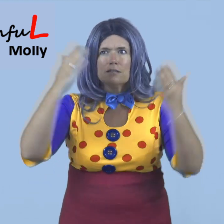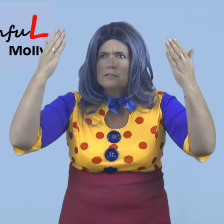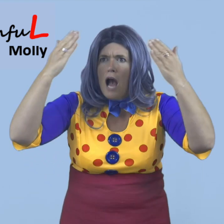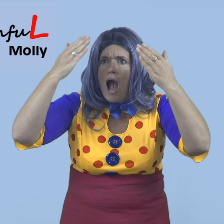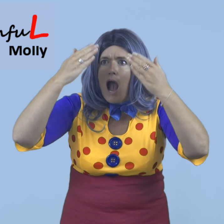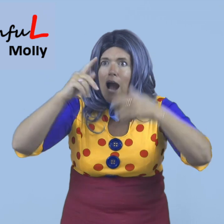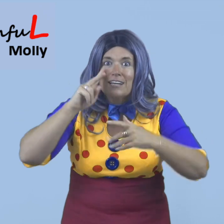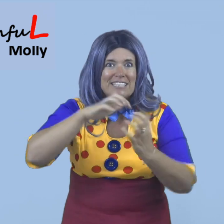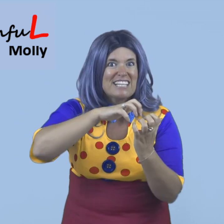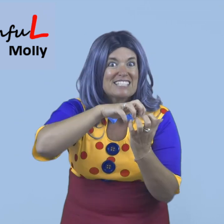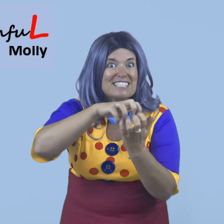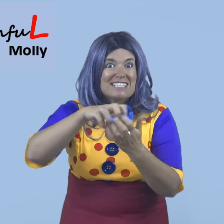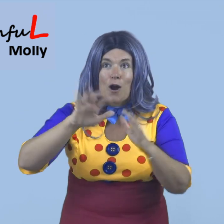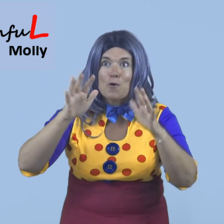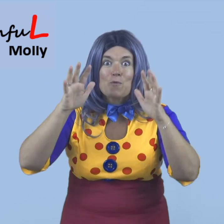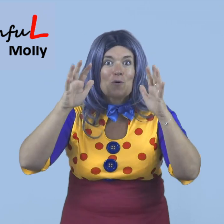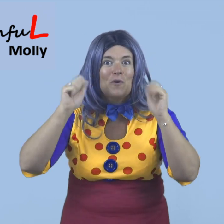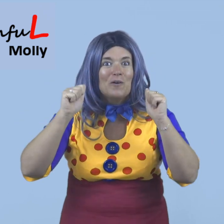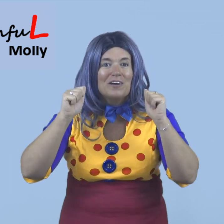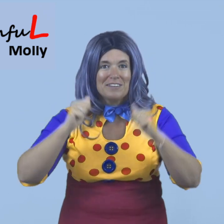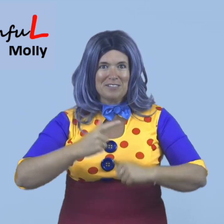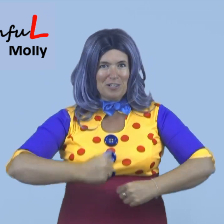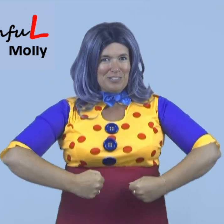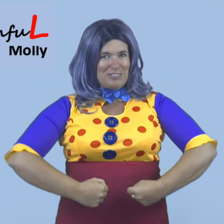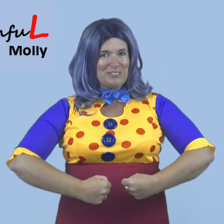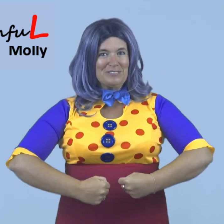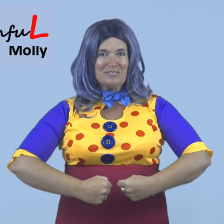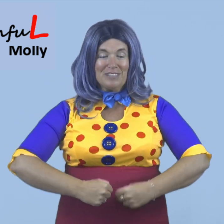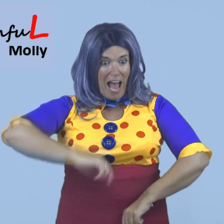They were so white, you could even see Bob in the dark!